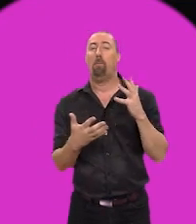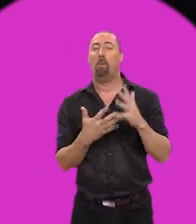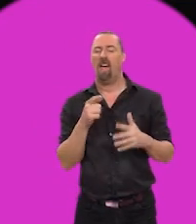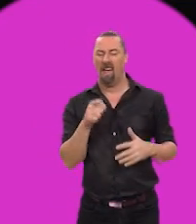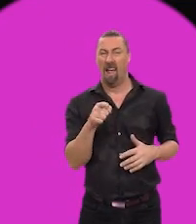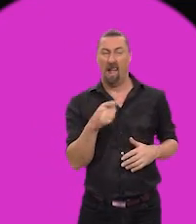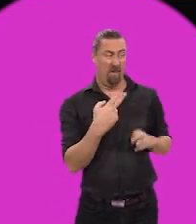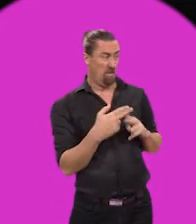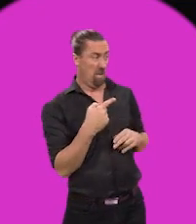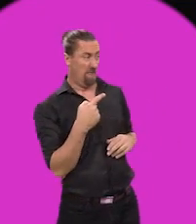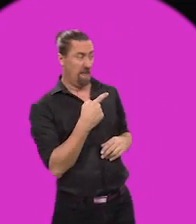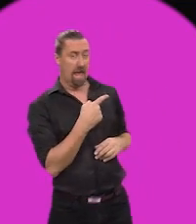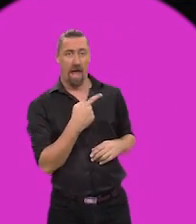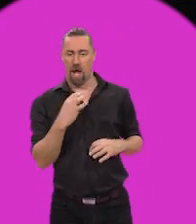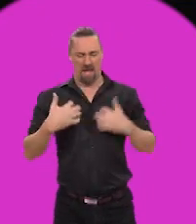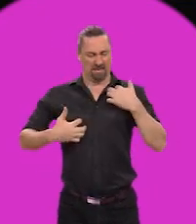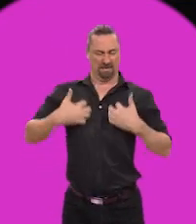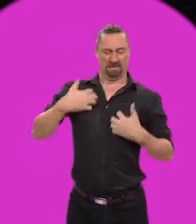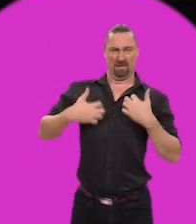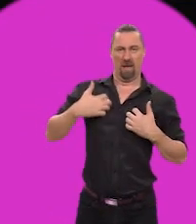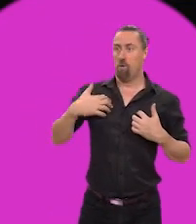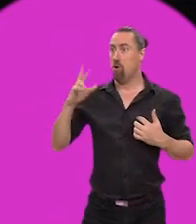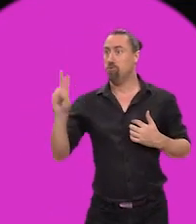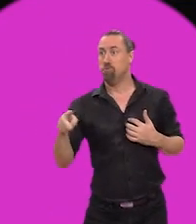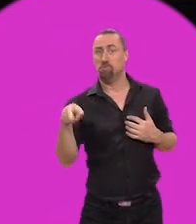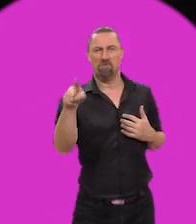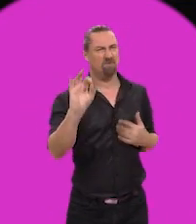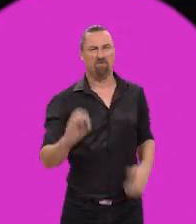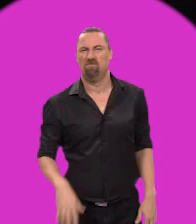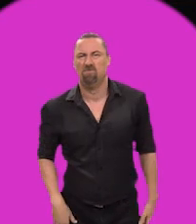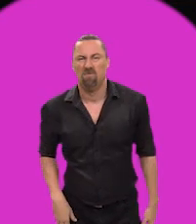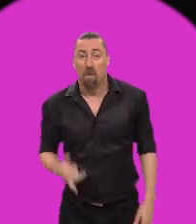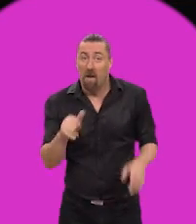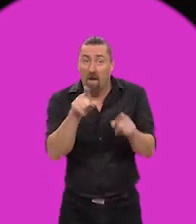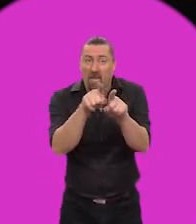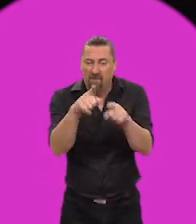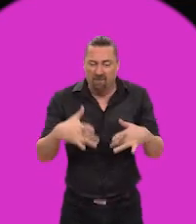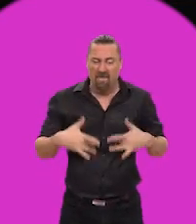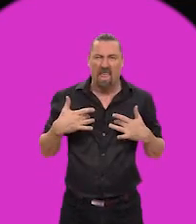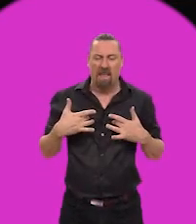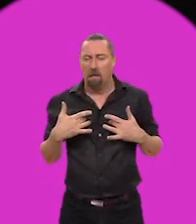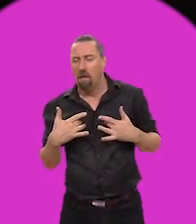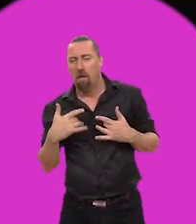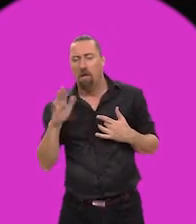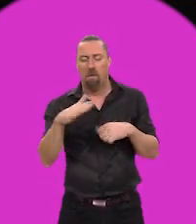they're not very excited about going on an adventure. If you're feeling reluctant, you might move slowly